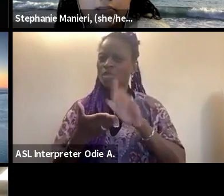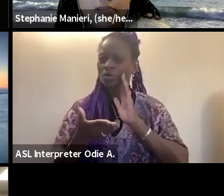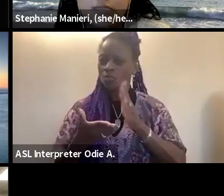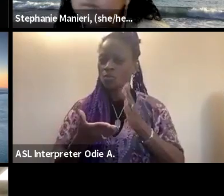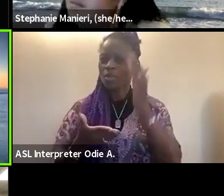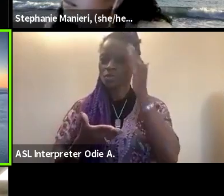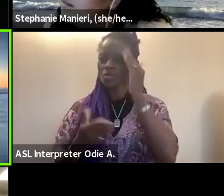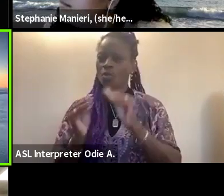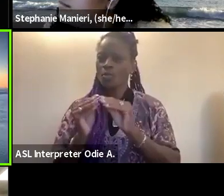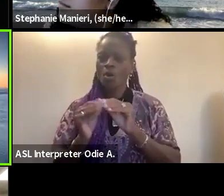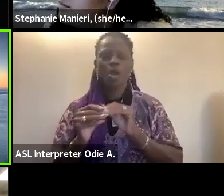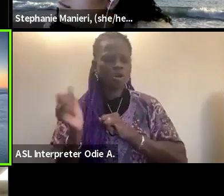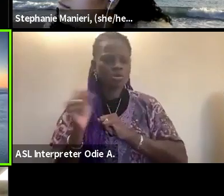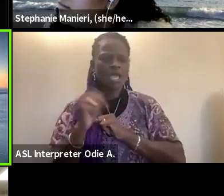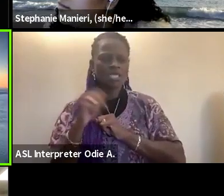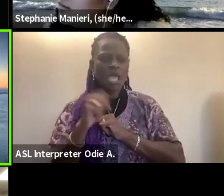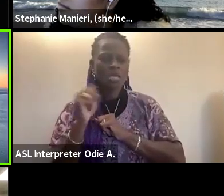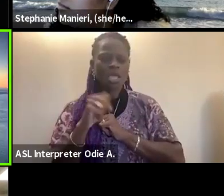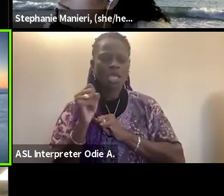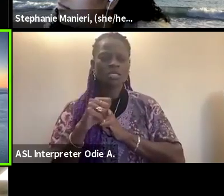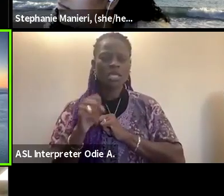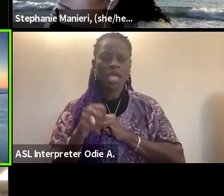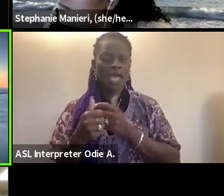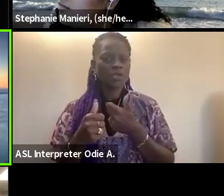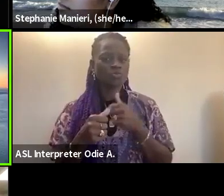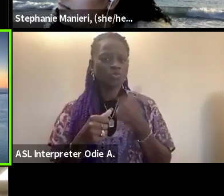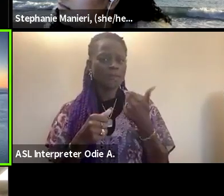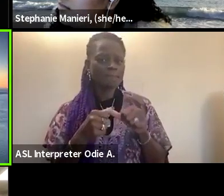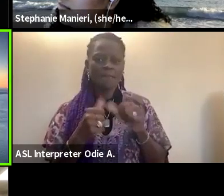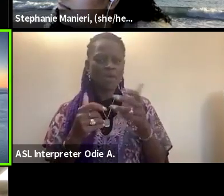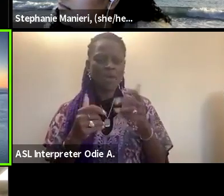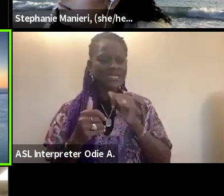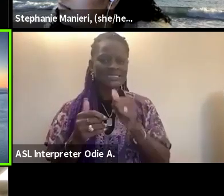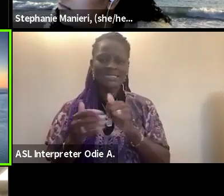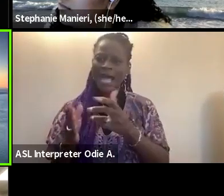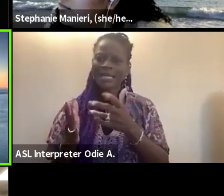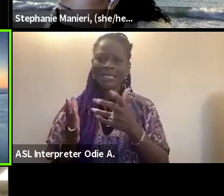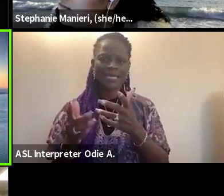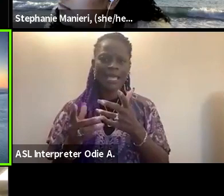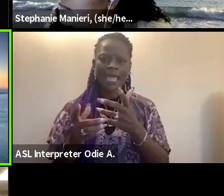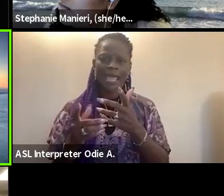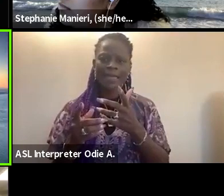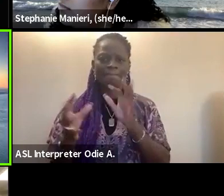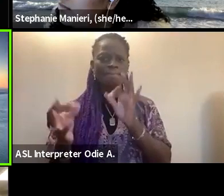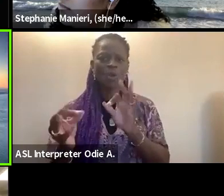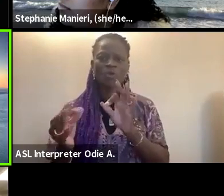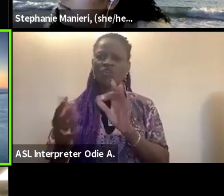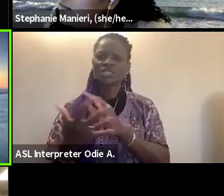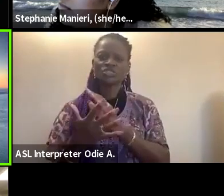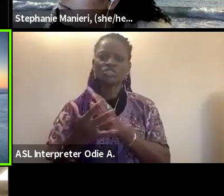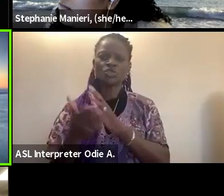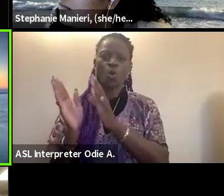Yeah, I think we're getting it out. Remember, it's not an order. It's an amendment that allows different